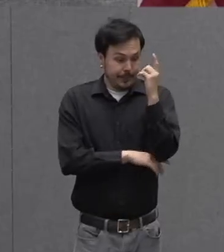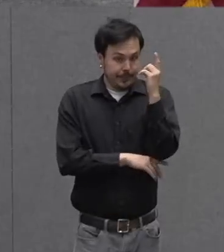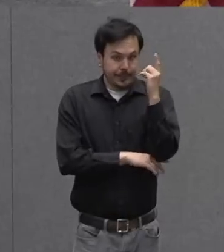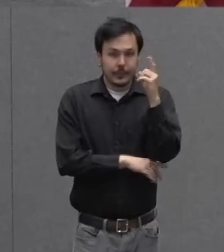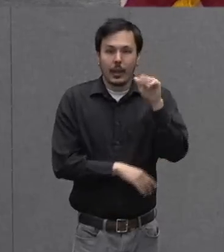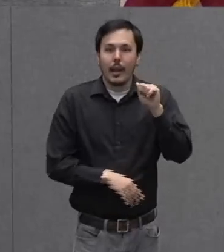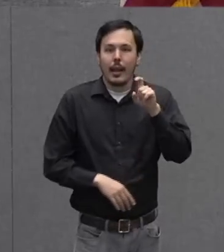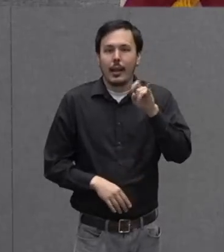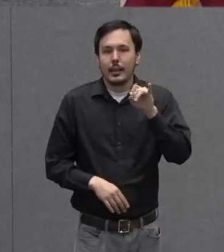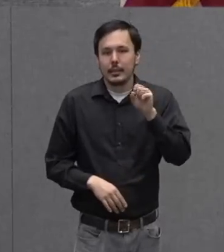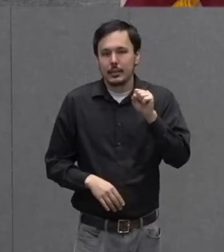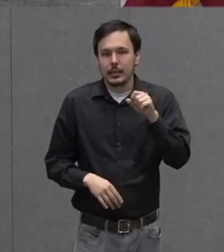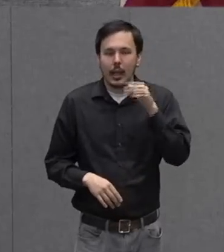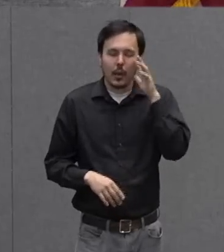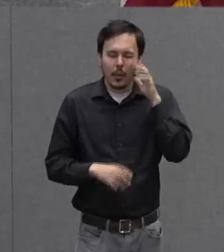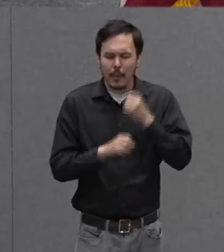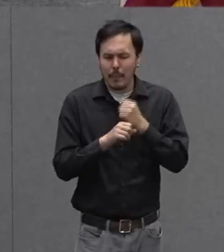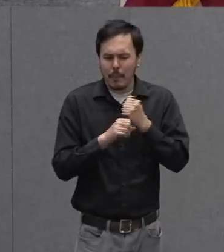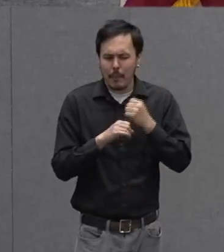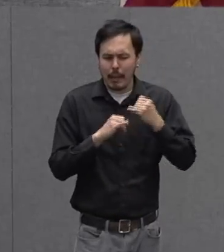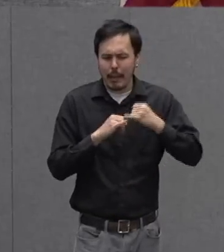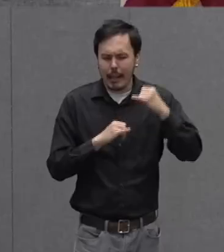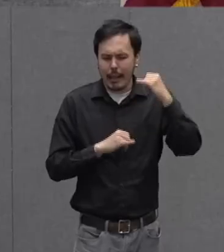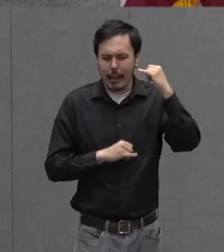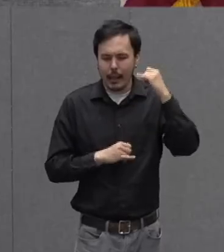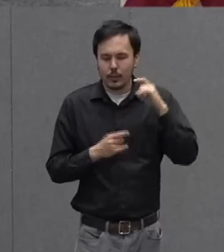I'm gonna make a line all the way up to 18